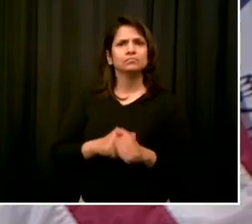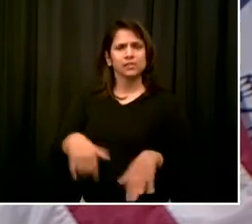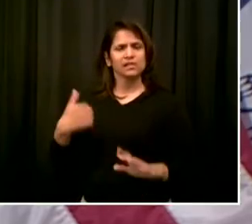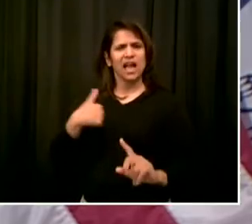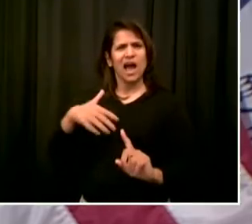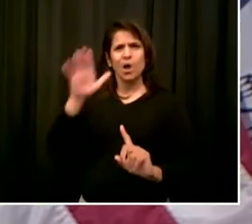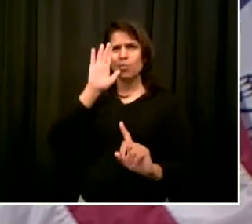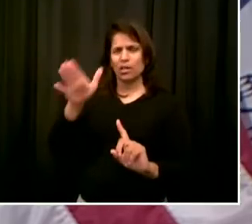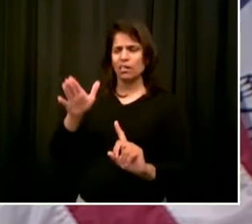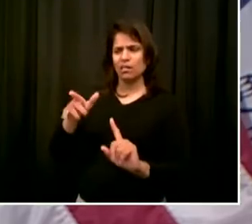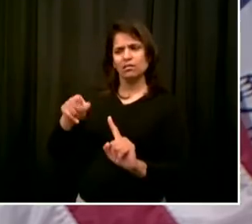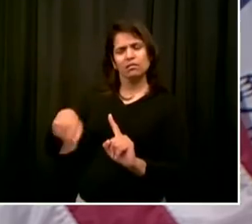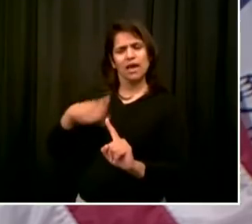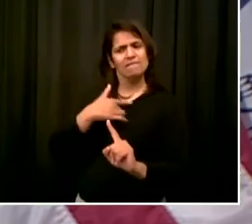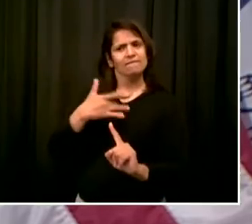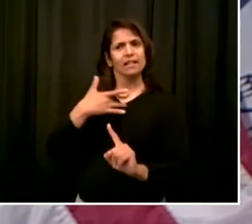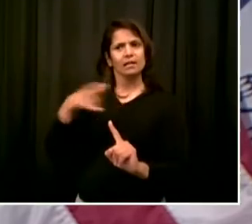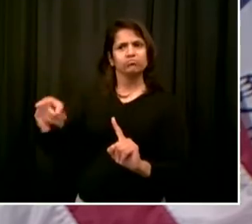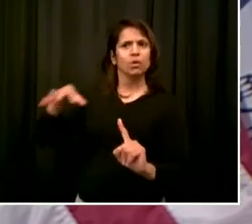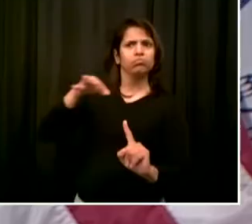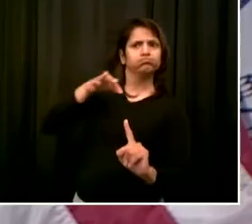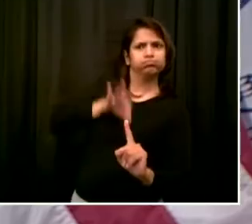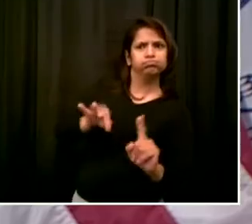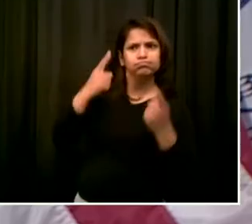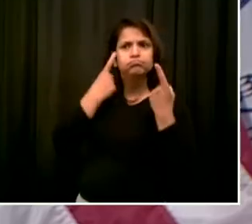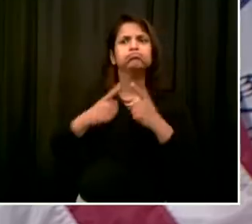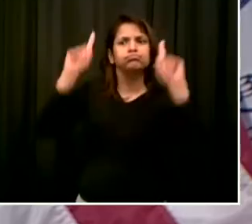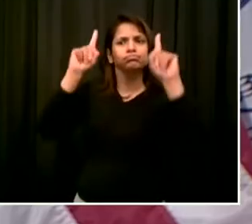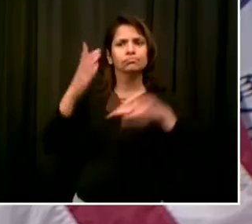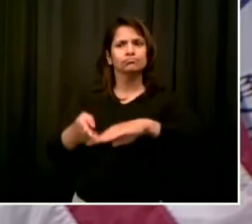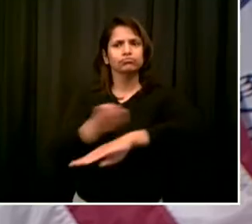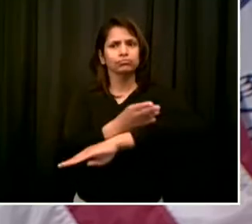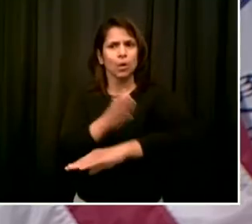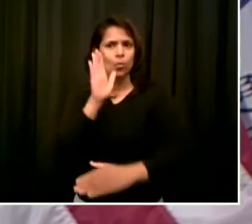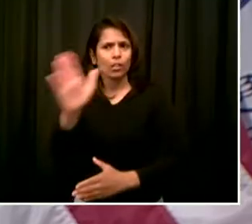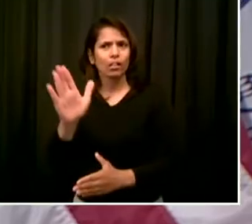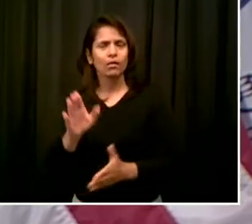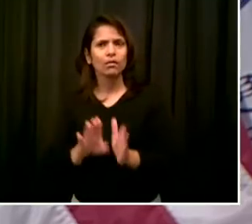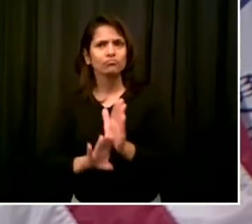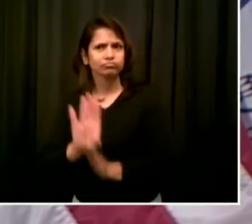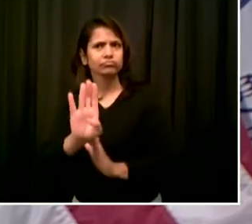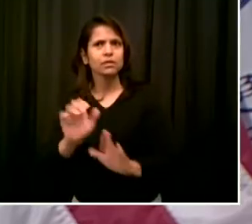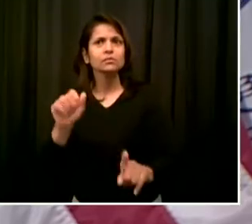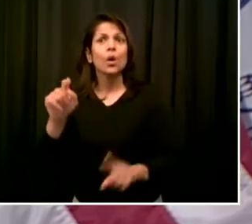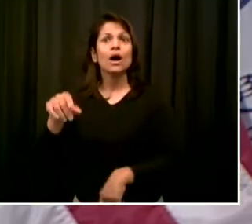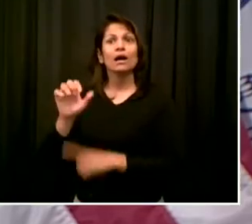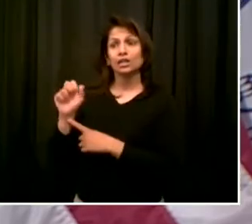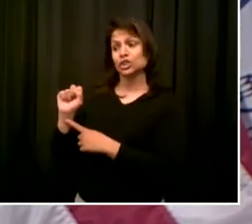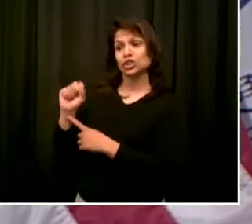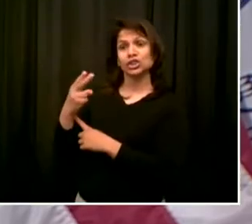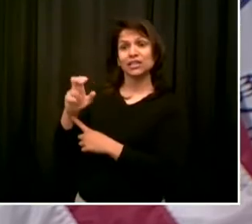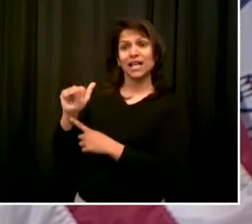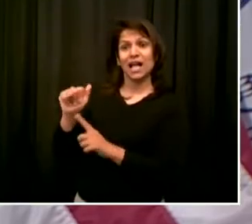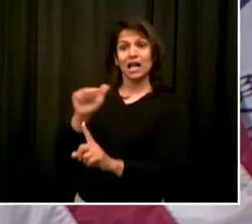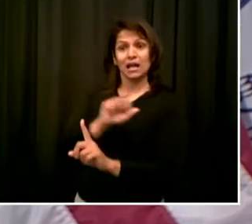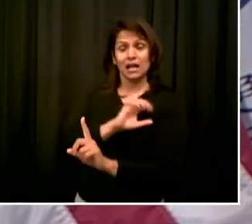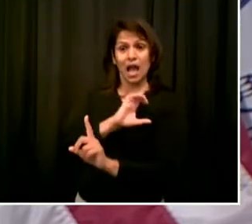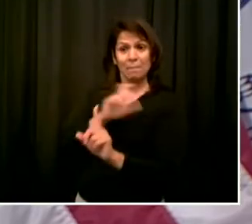CENTERS BUT THEY NEEDED SHIFTED TO THE PUBLIC HOUSING. I THINK THAT WILL BE SO IMPORTANT FOR PEOPLE WZZ0 BENEFIT AND ALSO IMPORTANT FOR OUR COMMUNITY AND FOR SAFETY